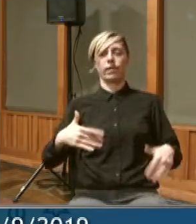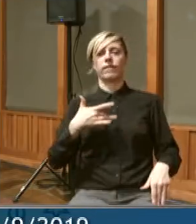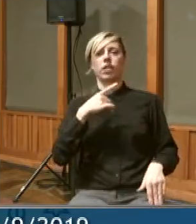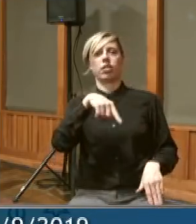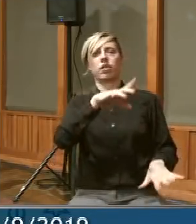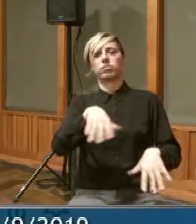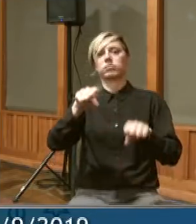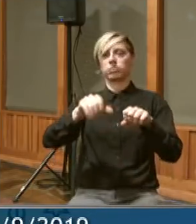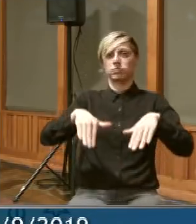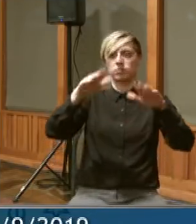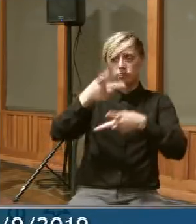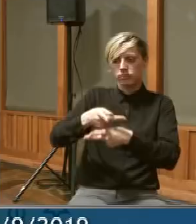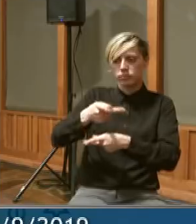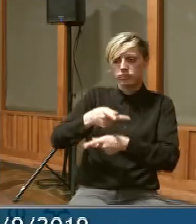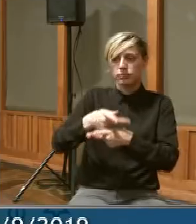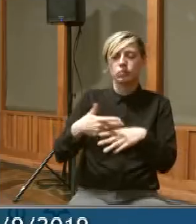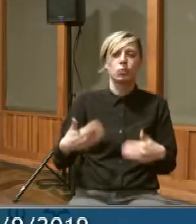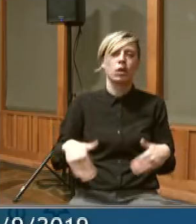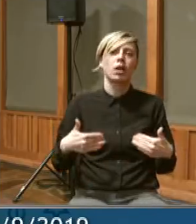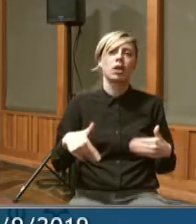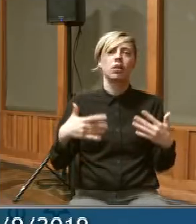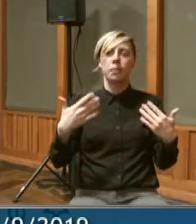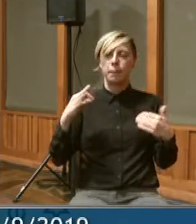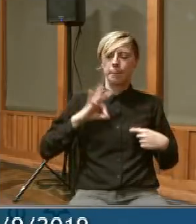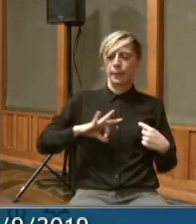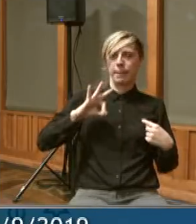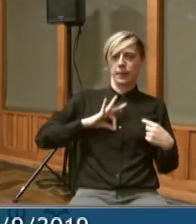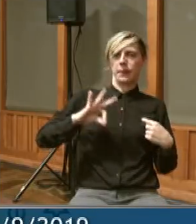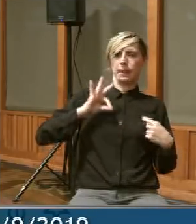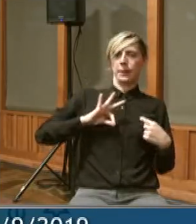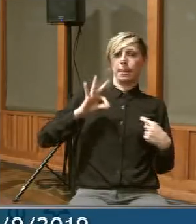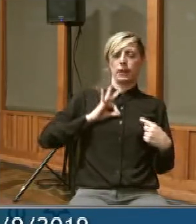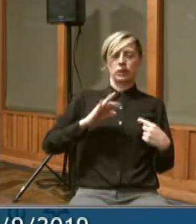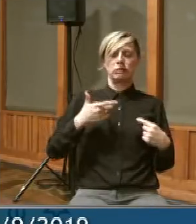CORE. THEY RAISED MY CHILD FOR ME.